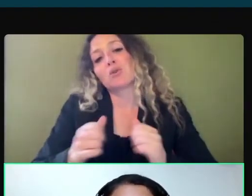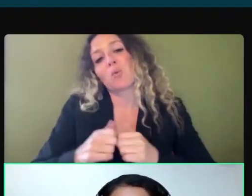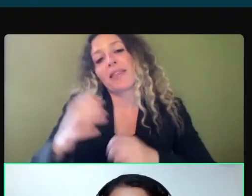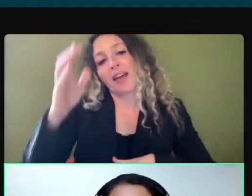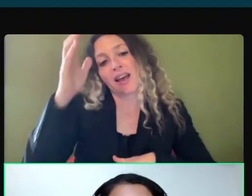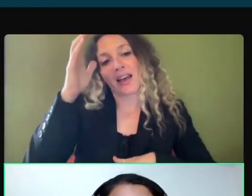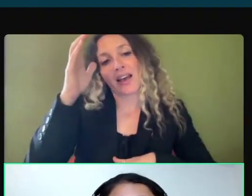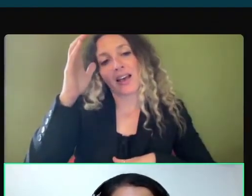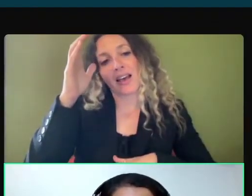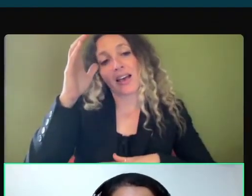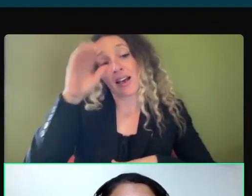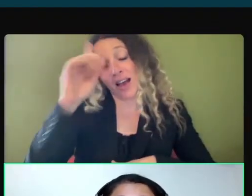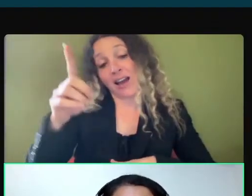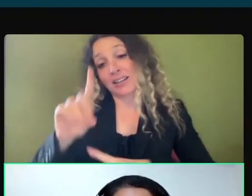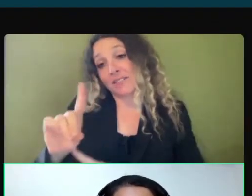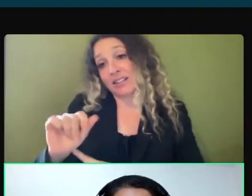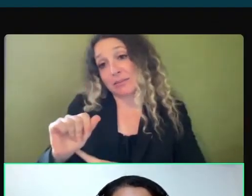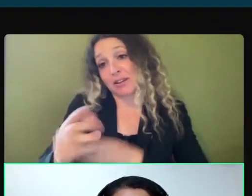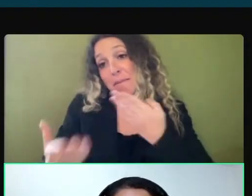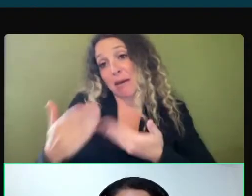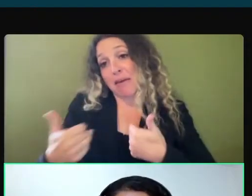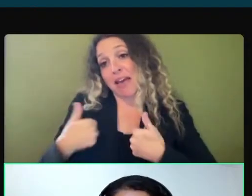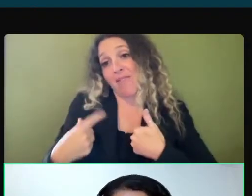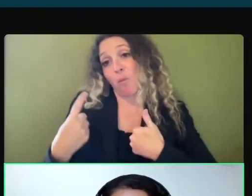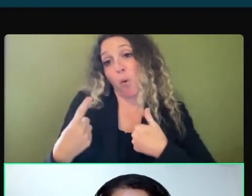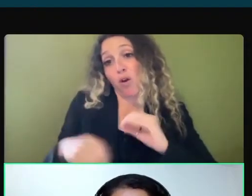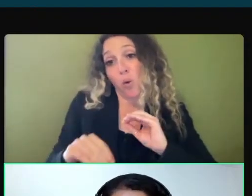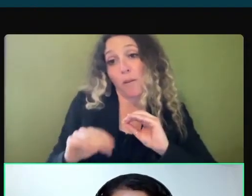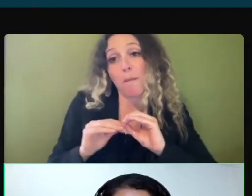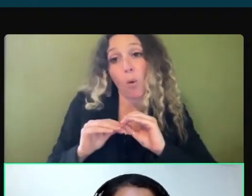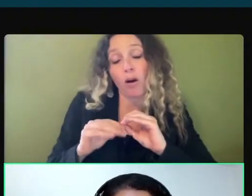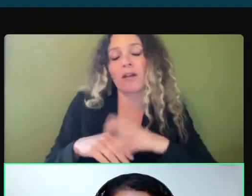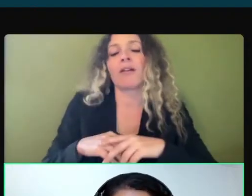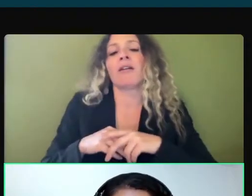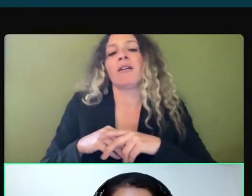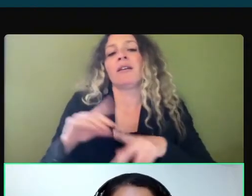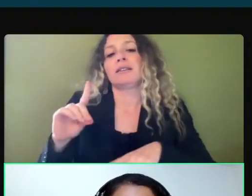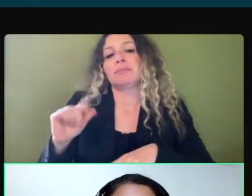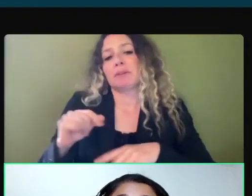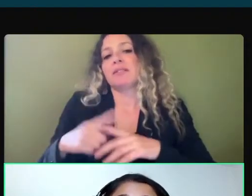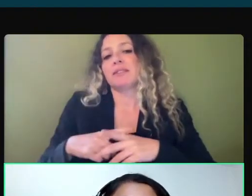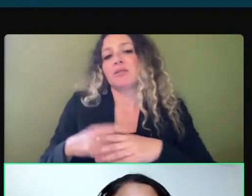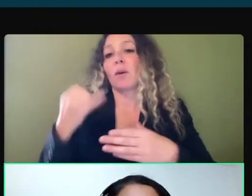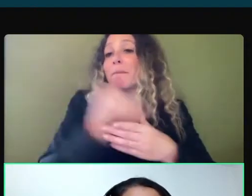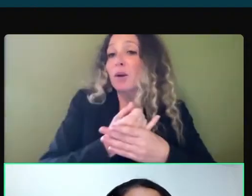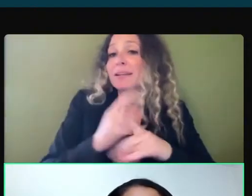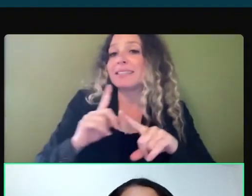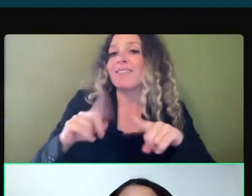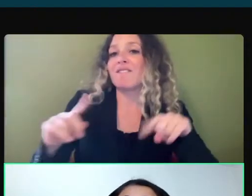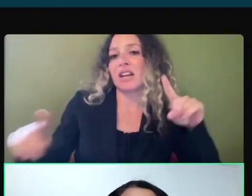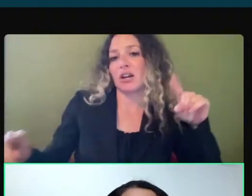one or more of these type of disabilities and impairments in various domains. There's many,